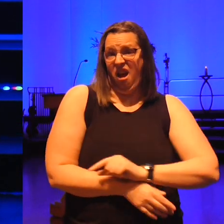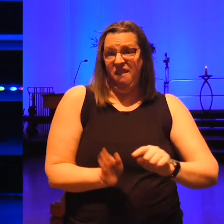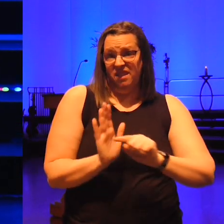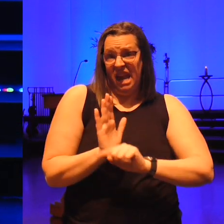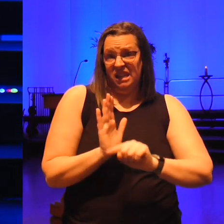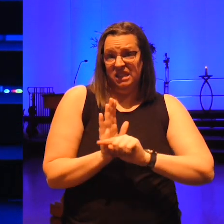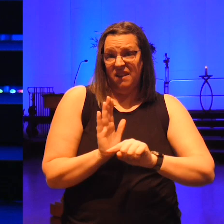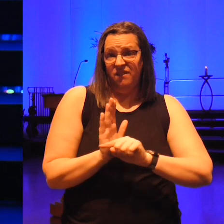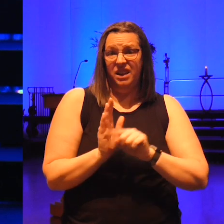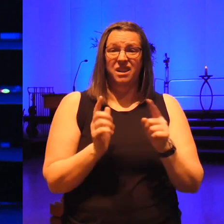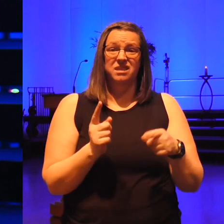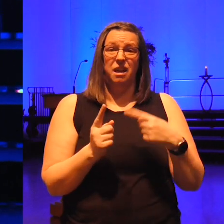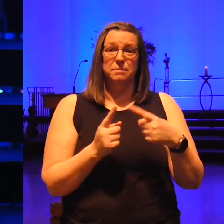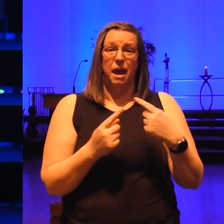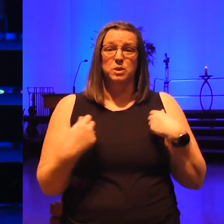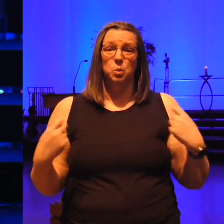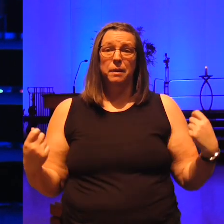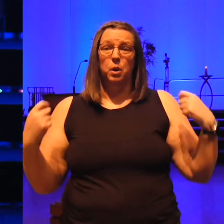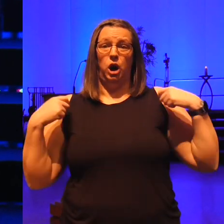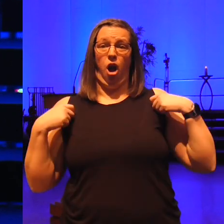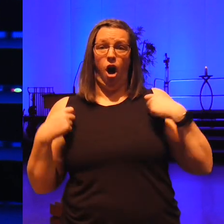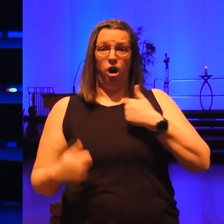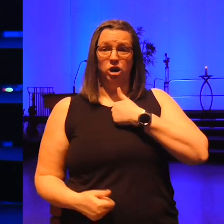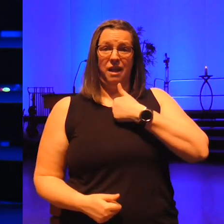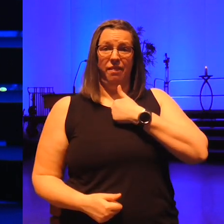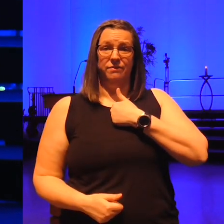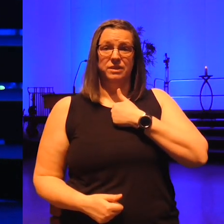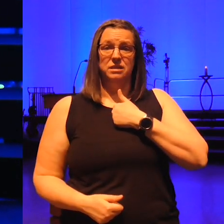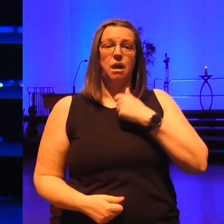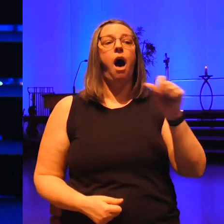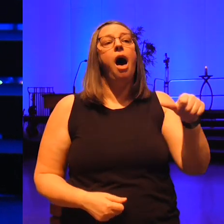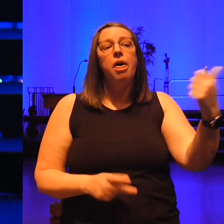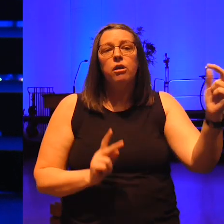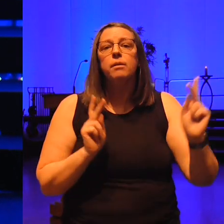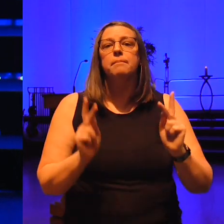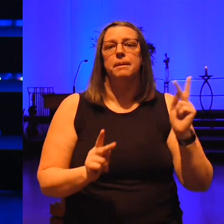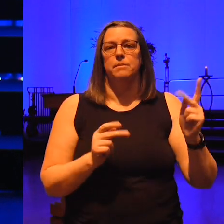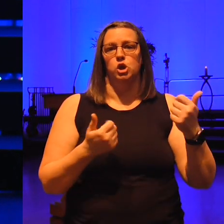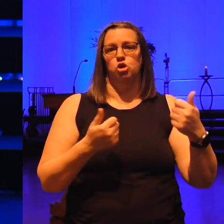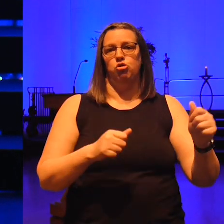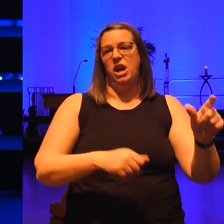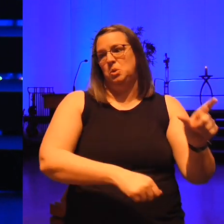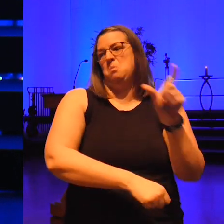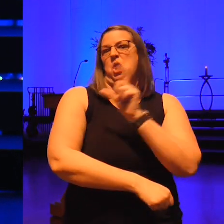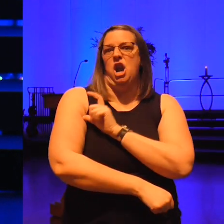and sometimes other people try to put it on us one of the things in our teaching that we